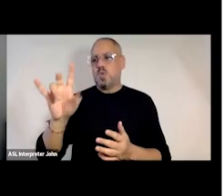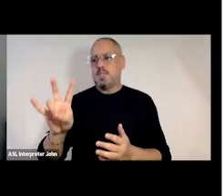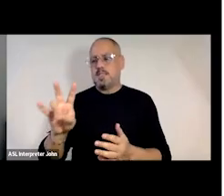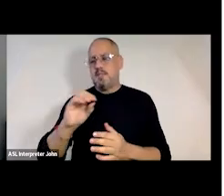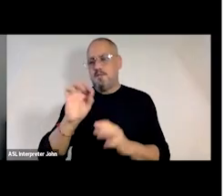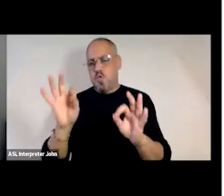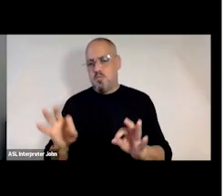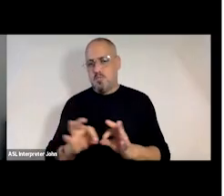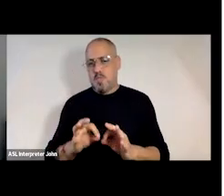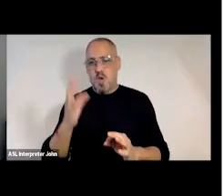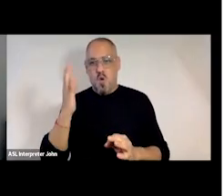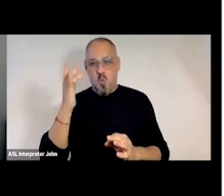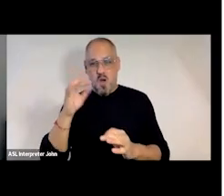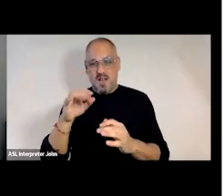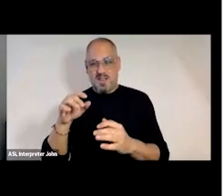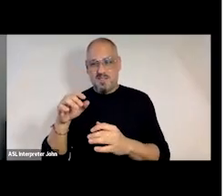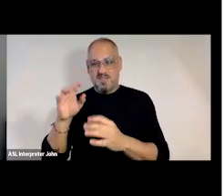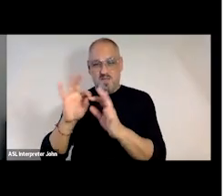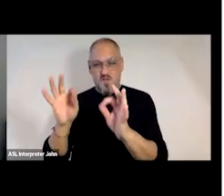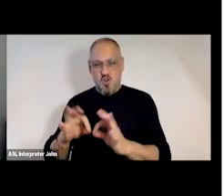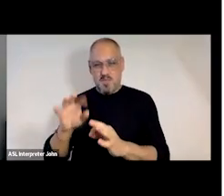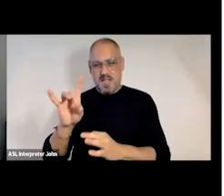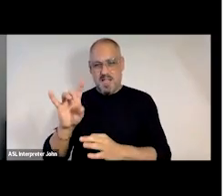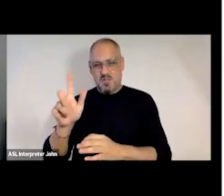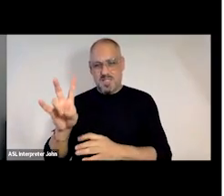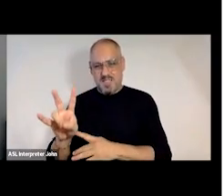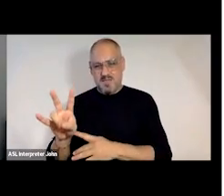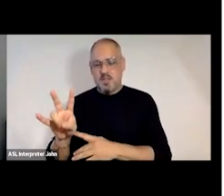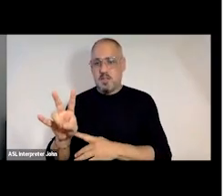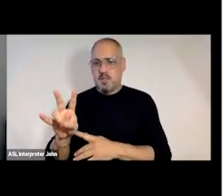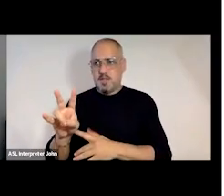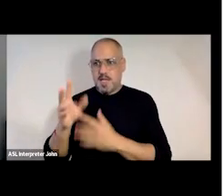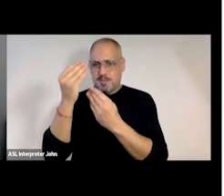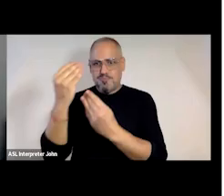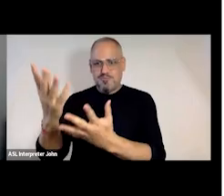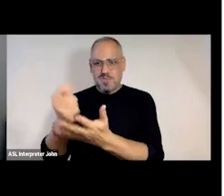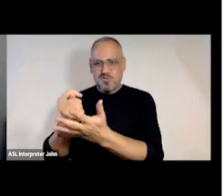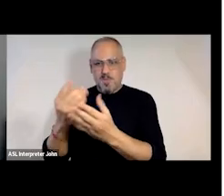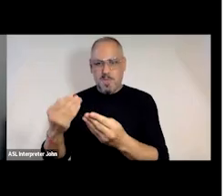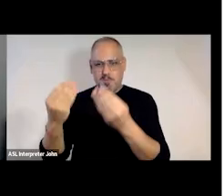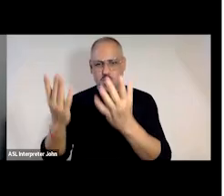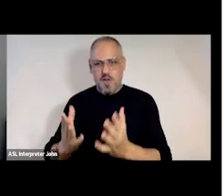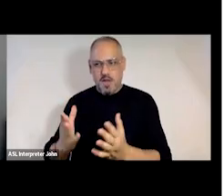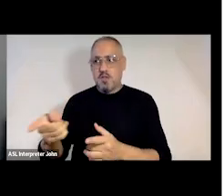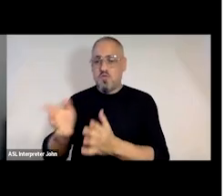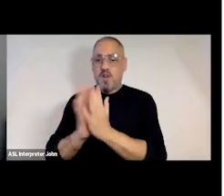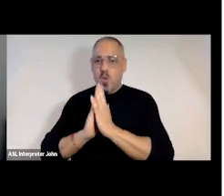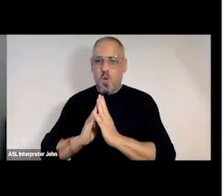And the reason you send the copy of the SSA-827 form is it informs the treatment provider that you're requesting records from,